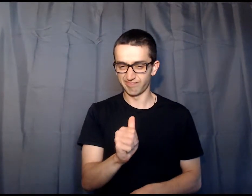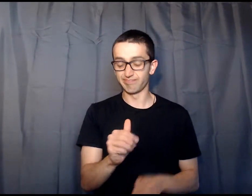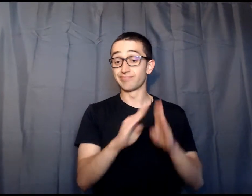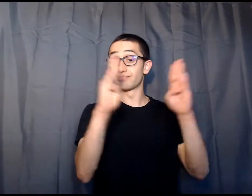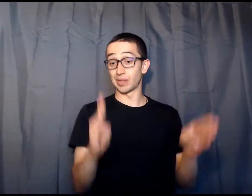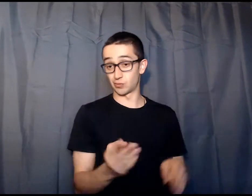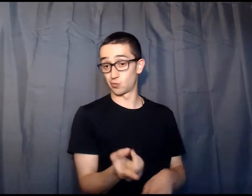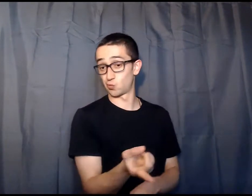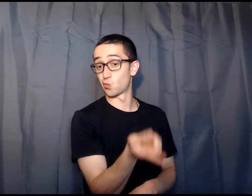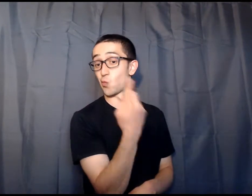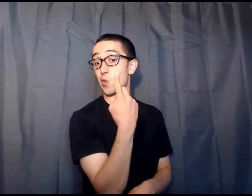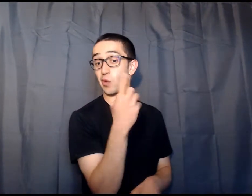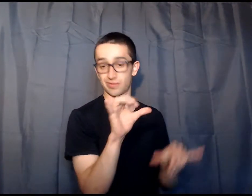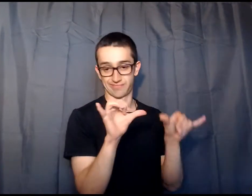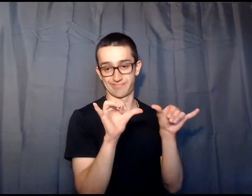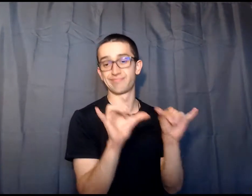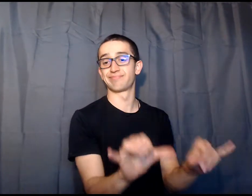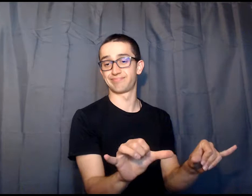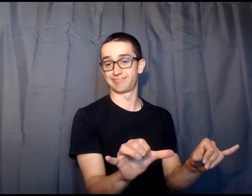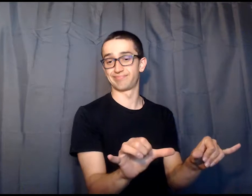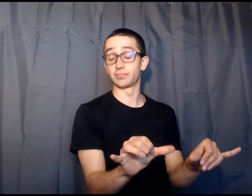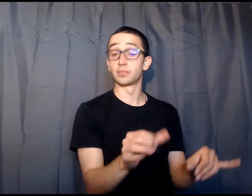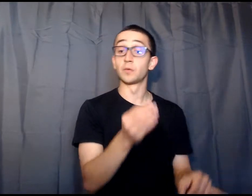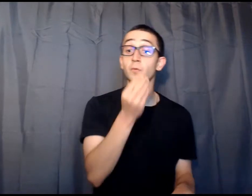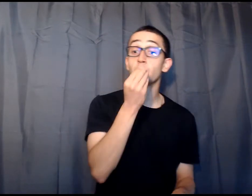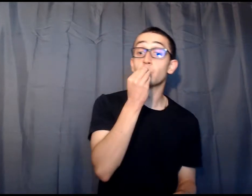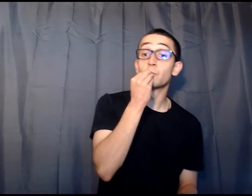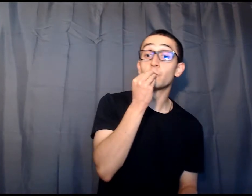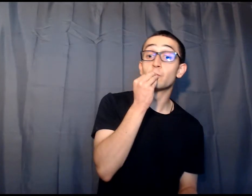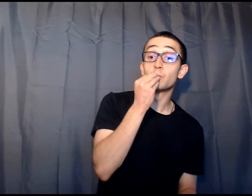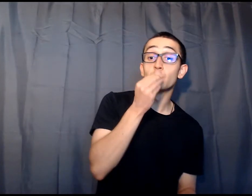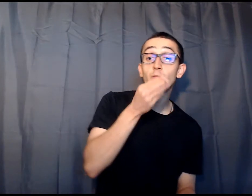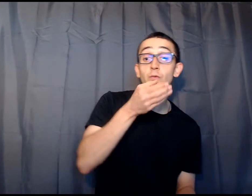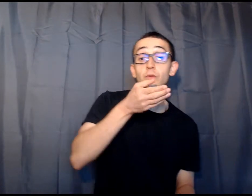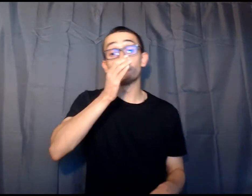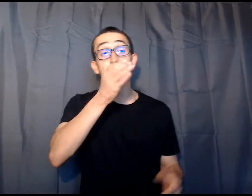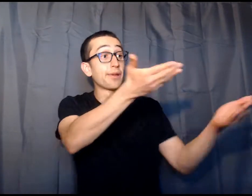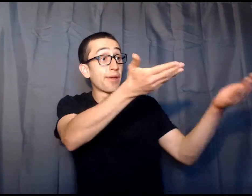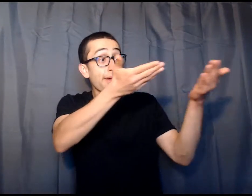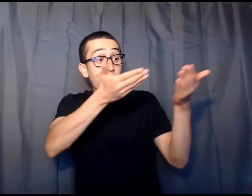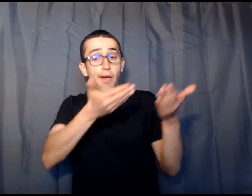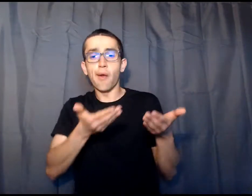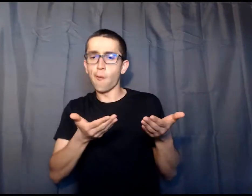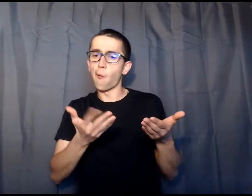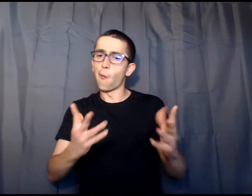for the laborer deserves his payment.